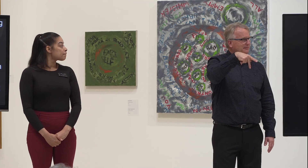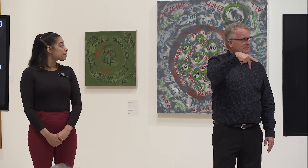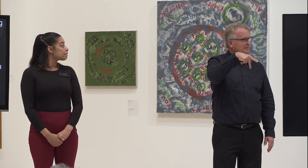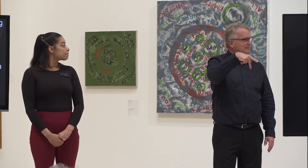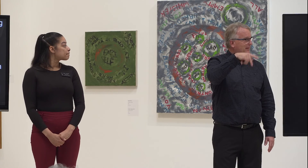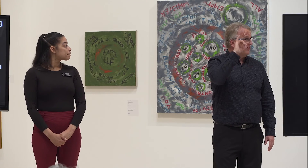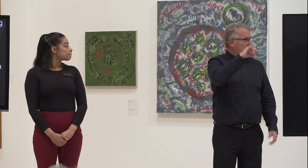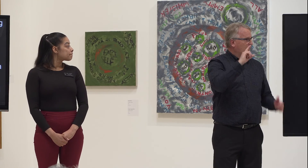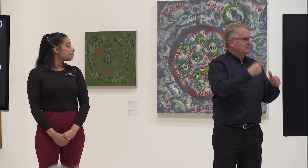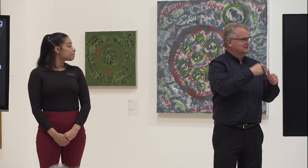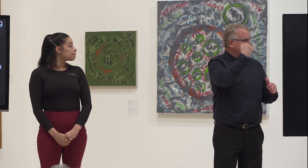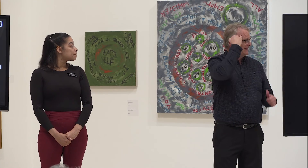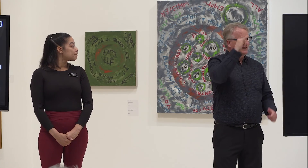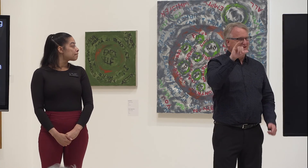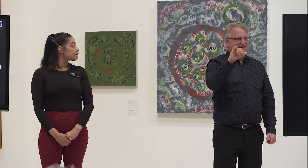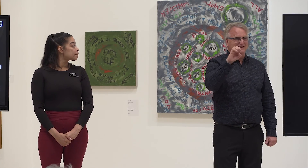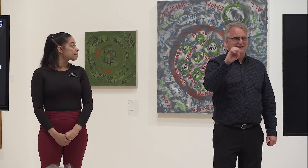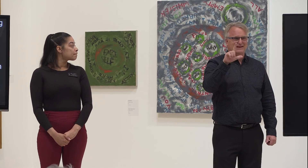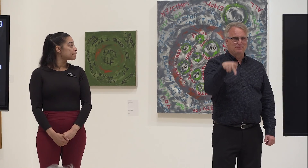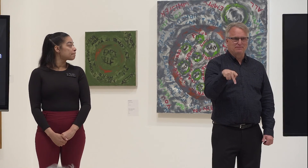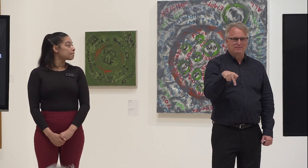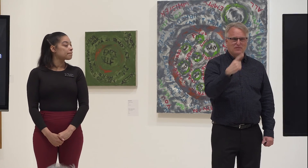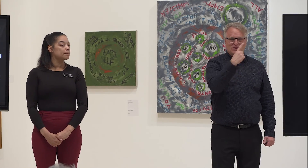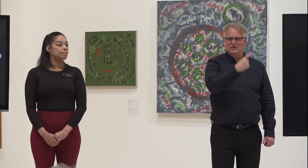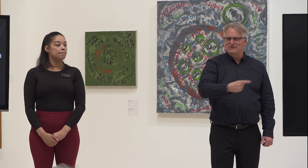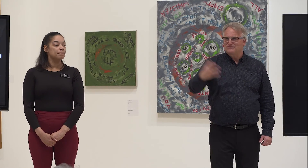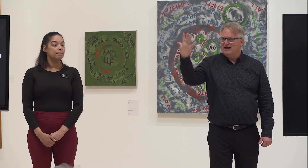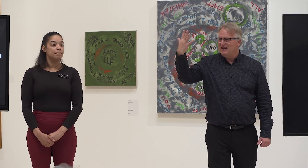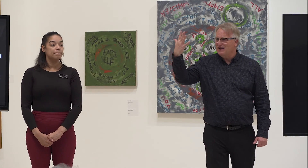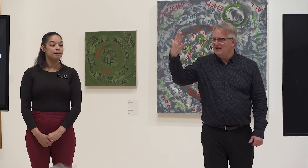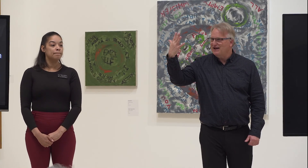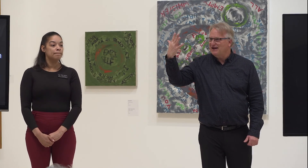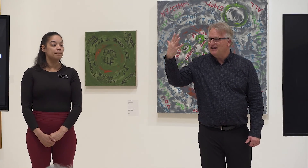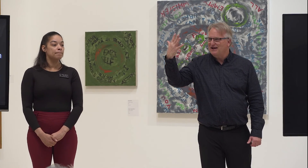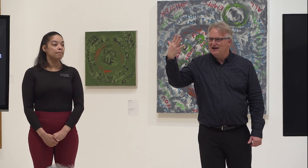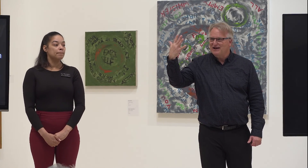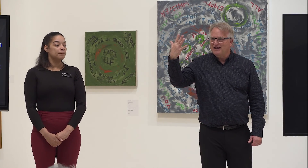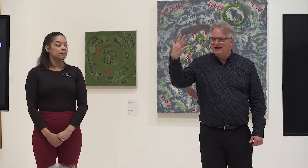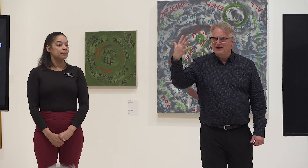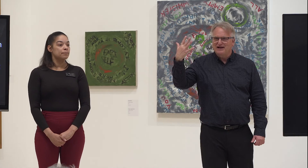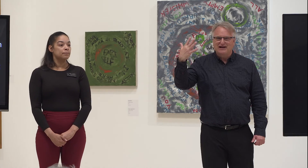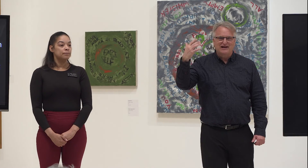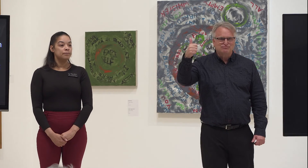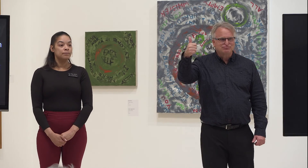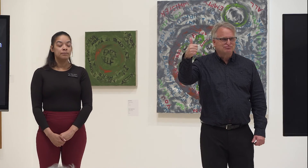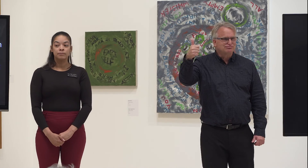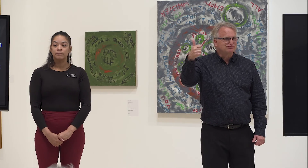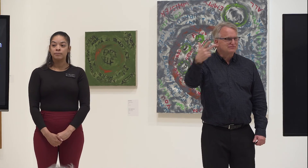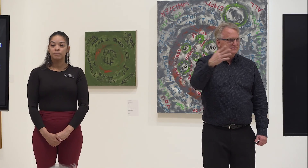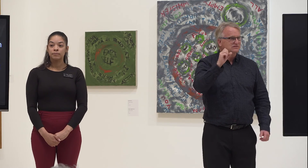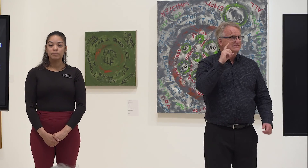And maybe we need to begin to have Yelp reviews of interpreters, right, on a 1 to 5 scale, right,